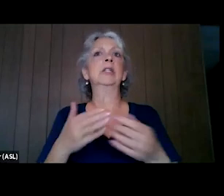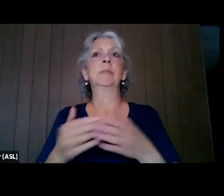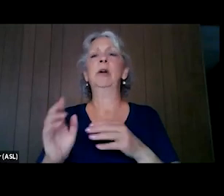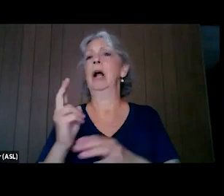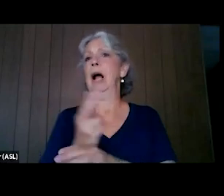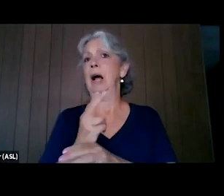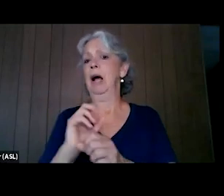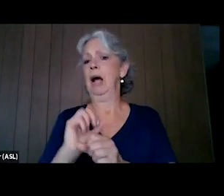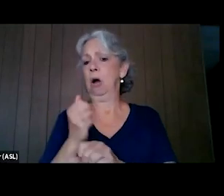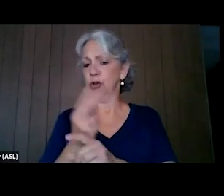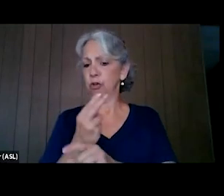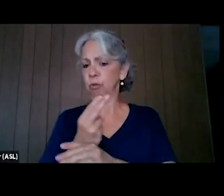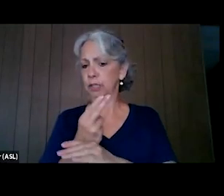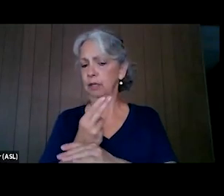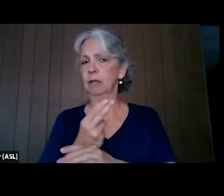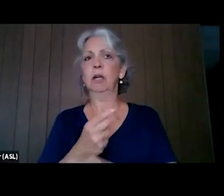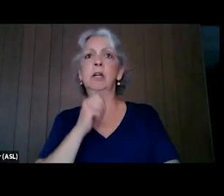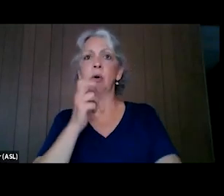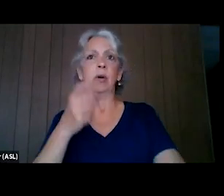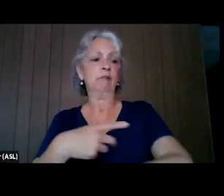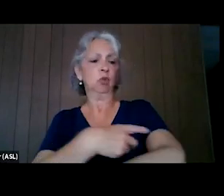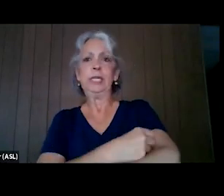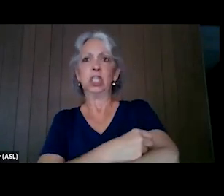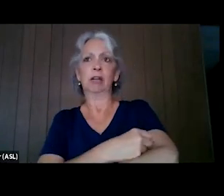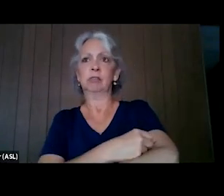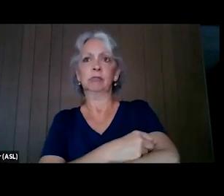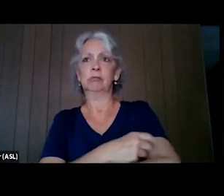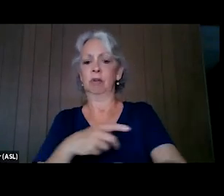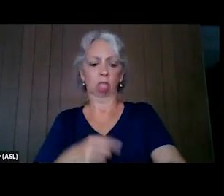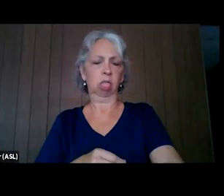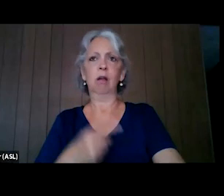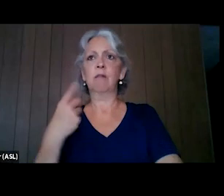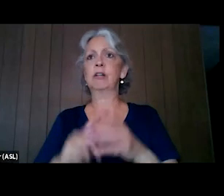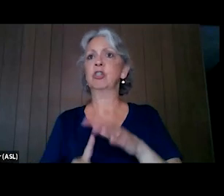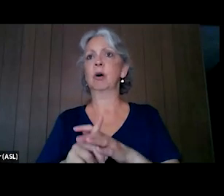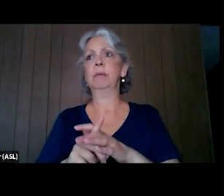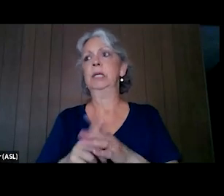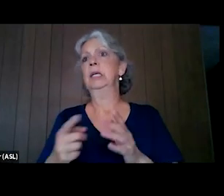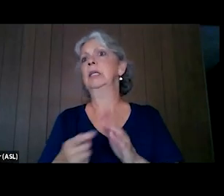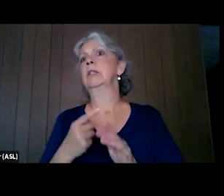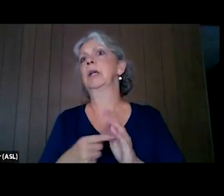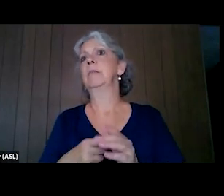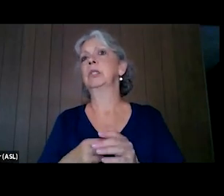So you don't have to be injecting xylazine to have these wounds occur. Sometimes you might be smoking or snorting